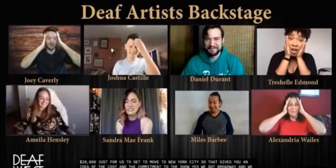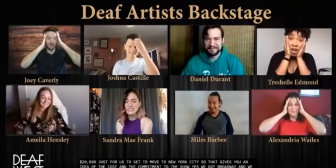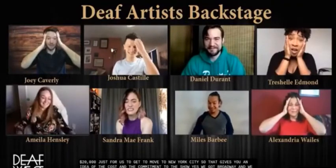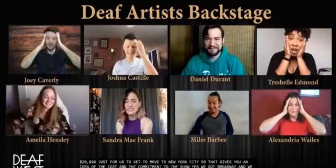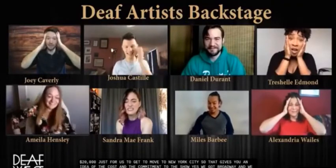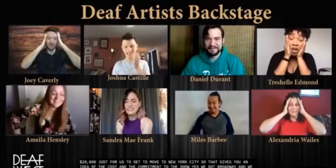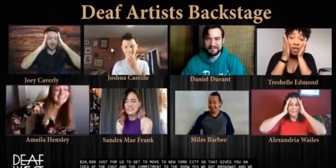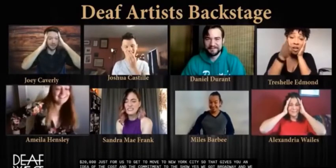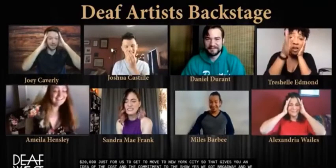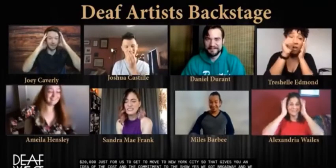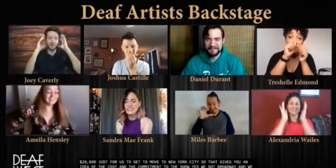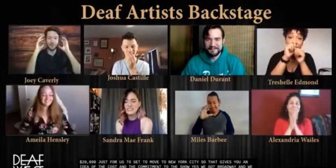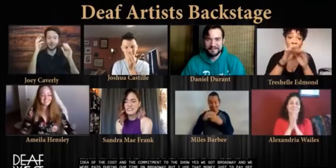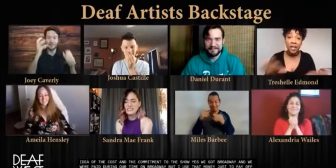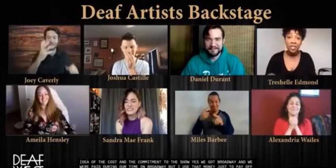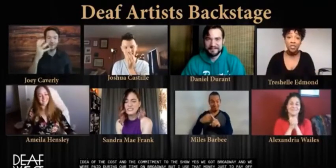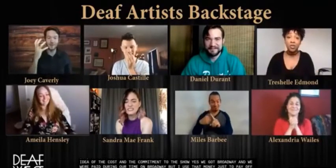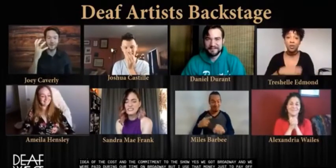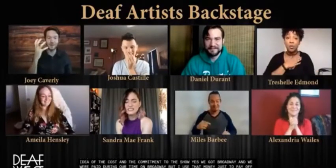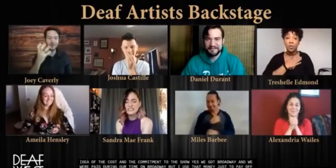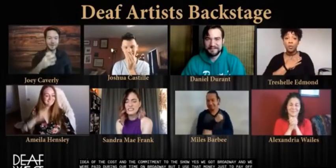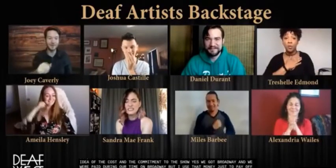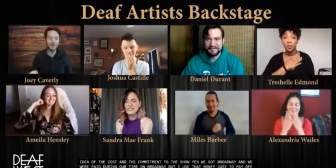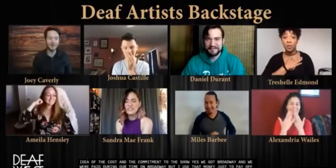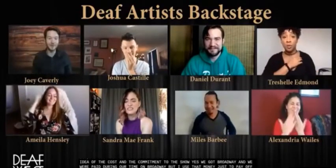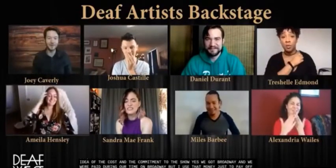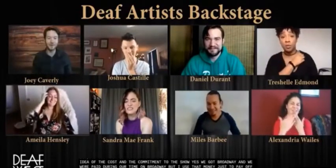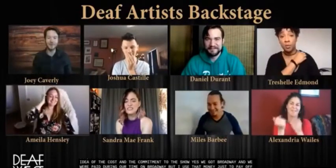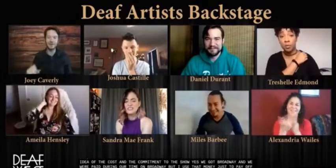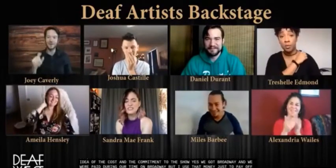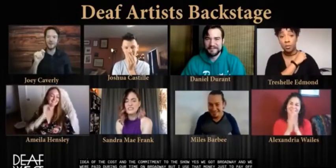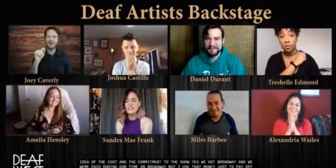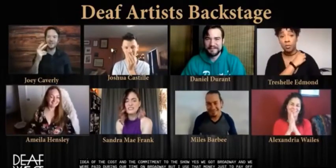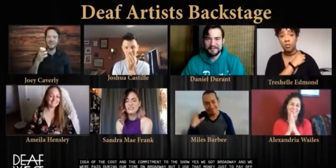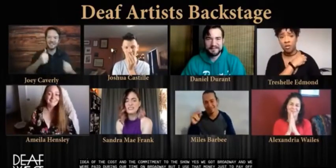But yeah, I feel you Josh. I did the same thing (?): Bless you.